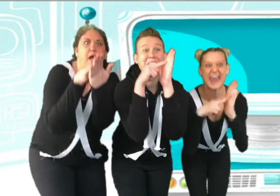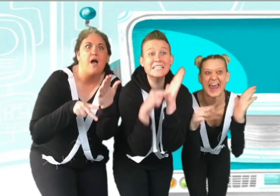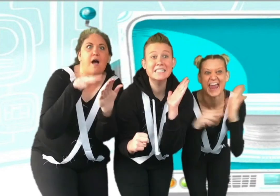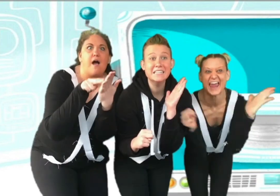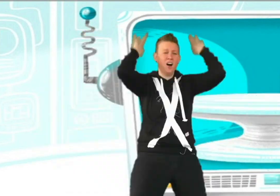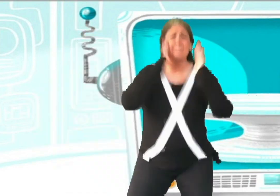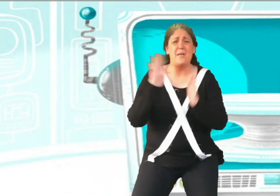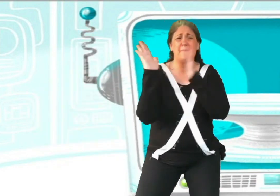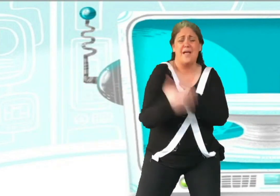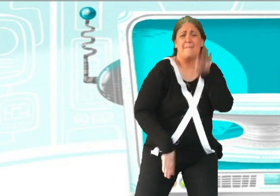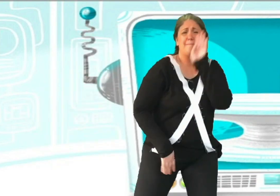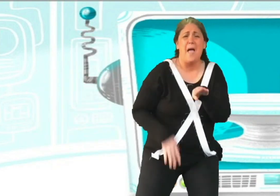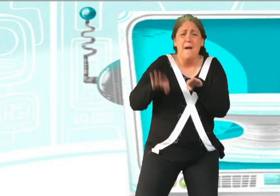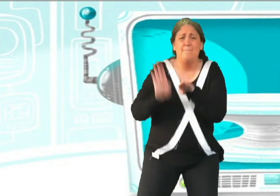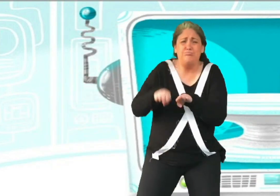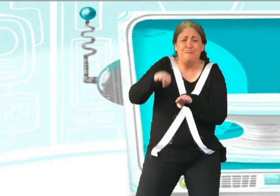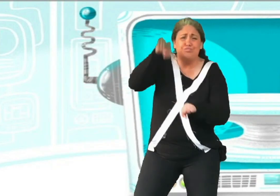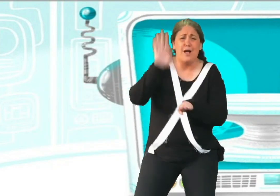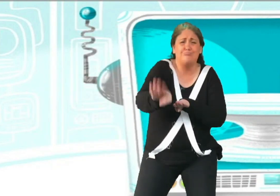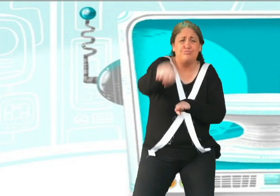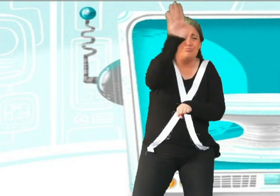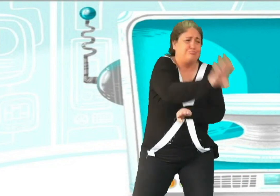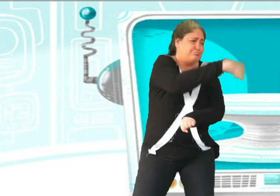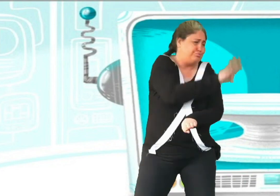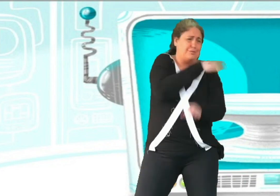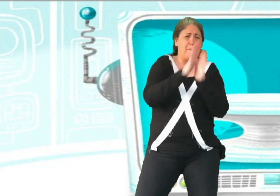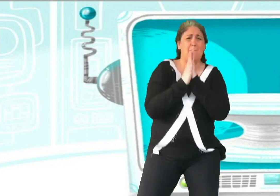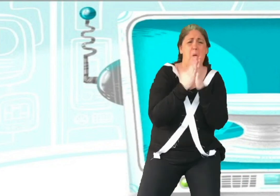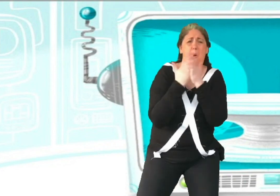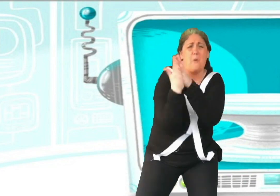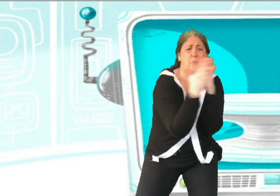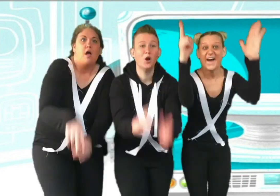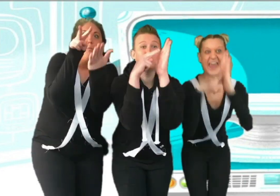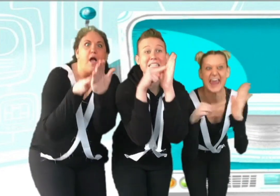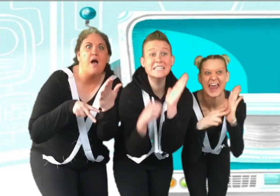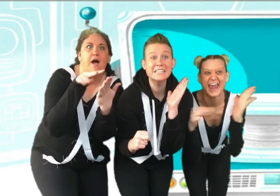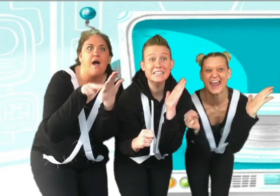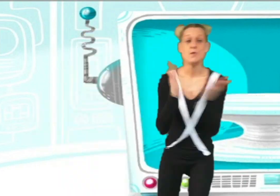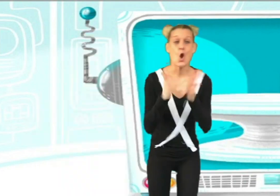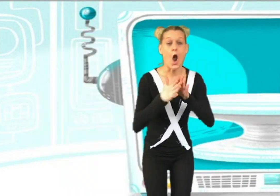Books cluttered up the nursery floor! And in the bedroom, by the bed,